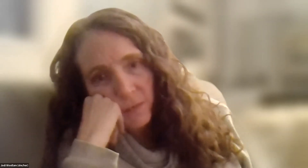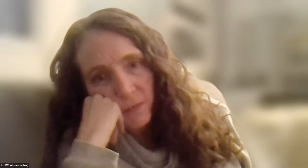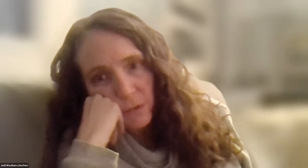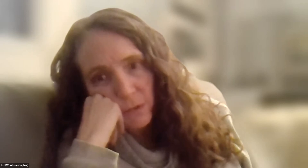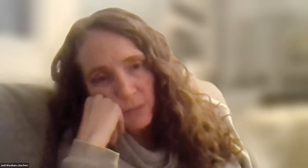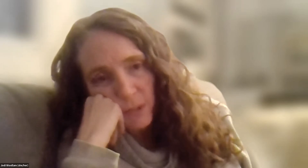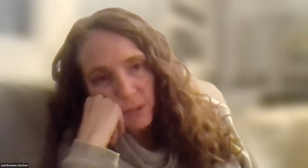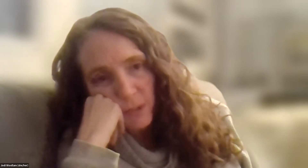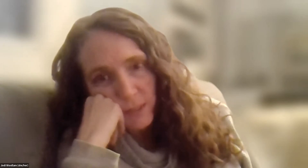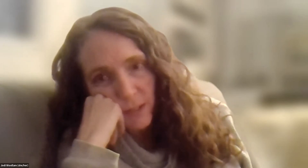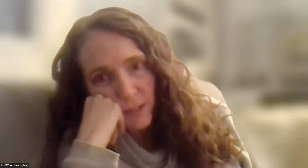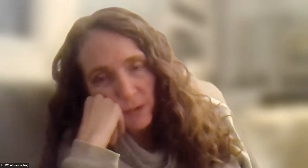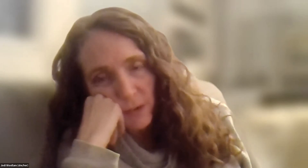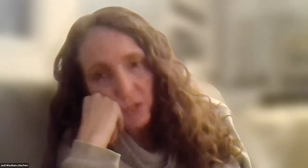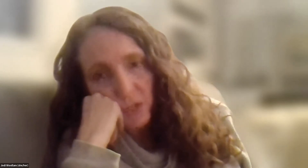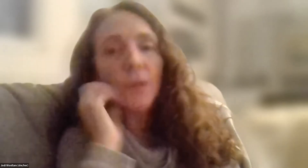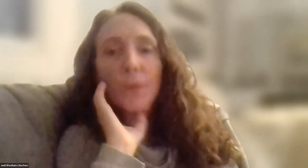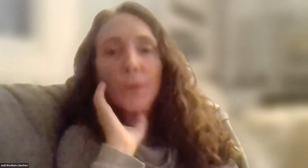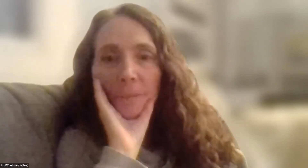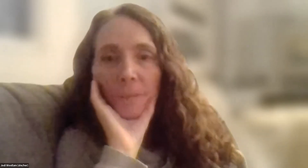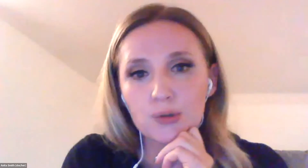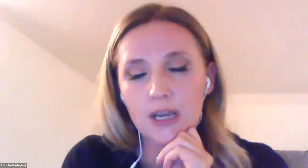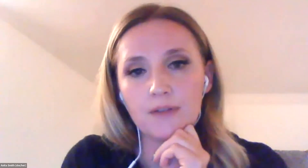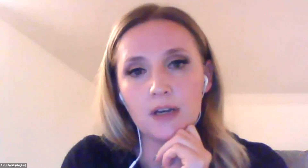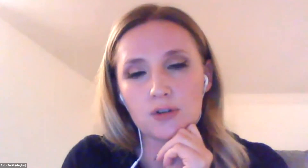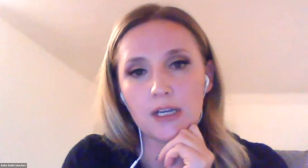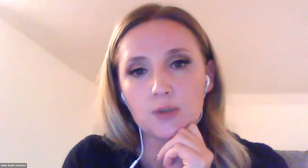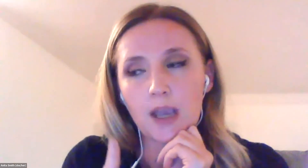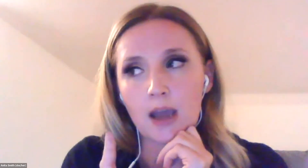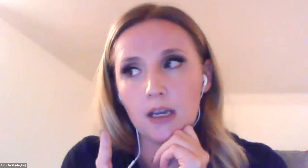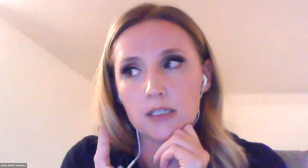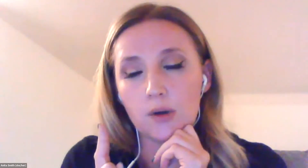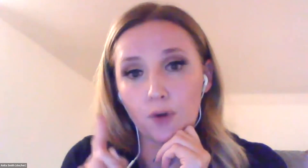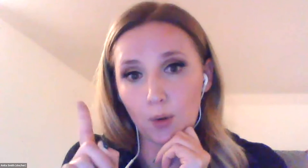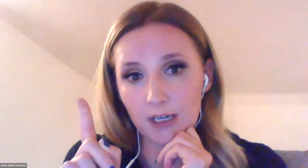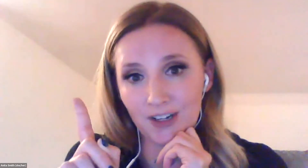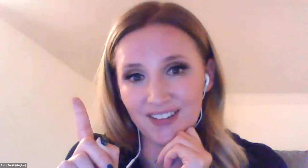You don't have an outdoor stage that's a venue also, no? Okay. We used to have an outdoor stage, we had it for one year